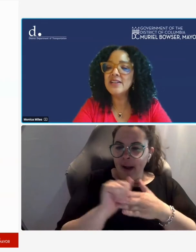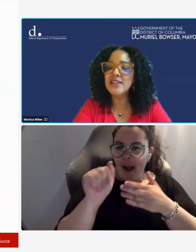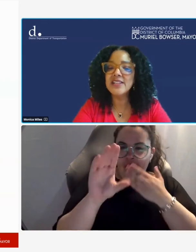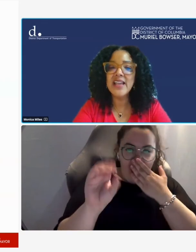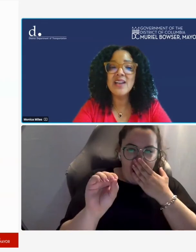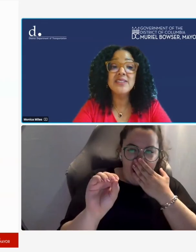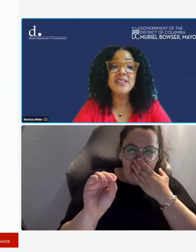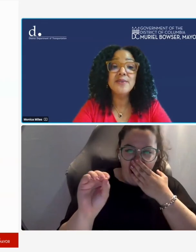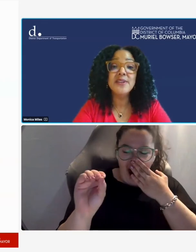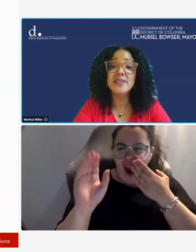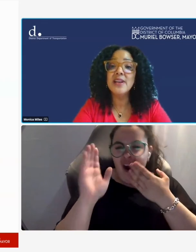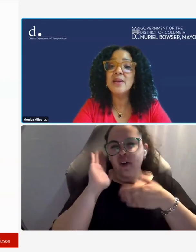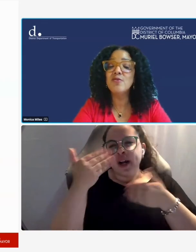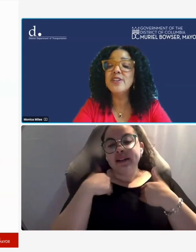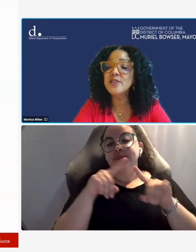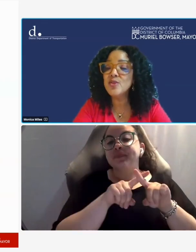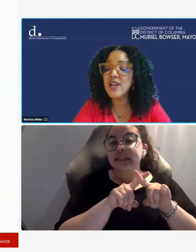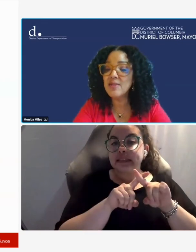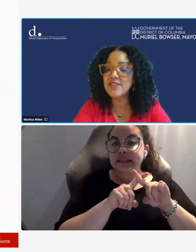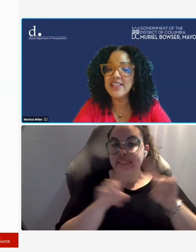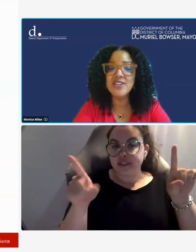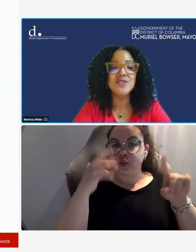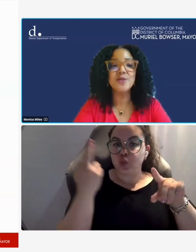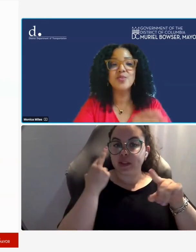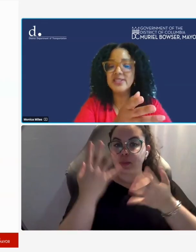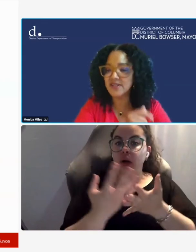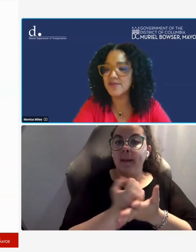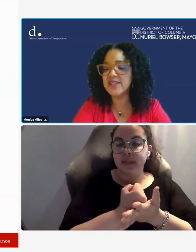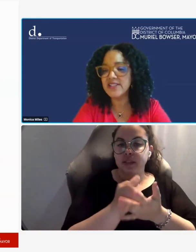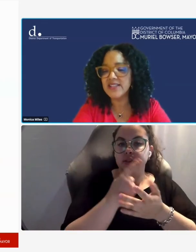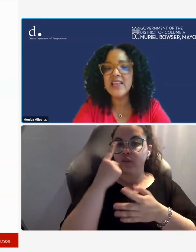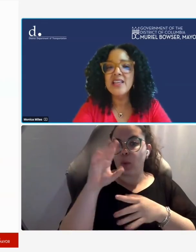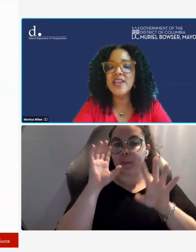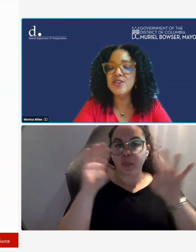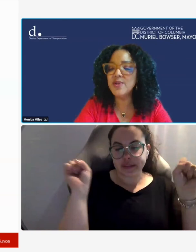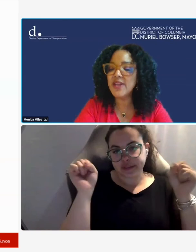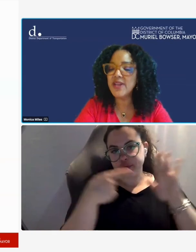gonna have a different um reasonable compensation for president for instance than you would have if